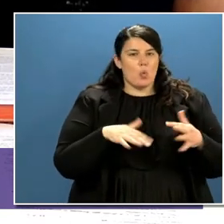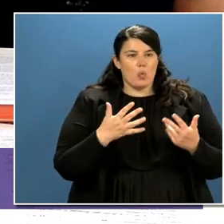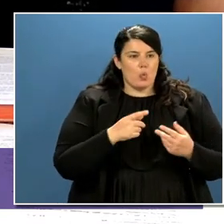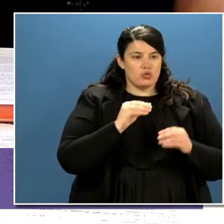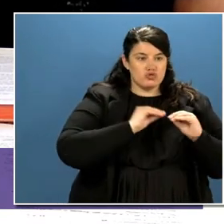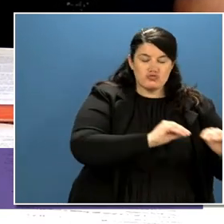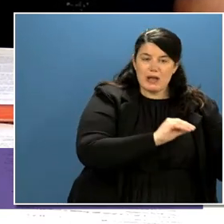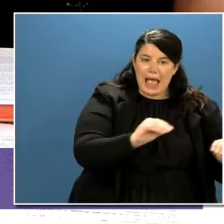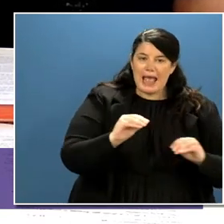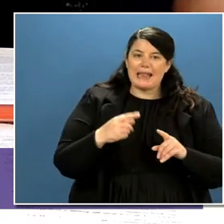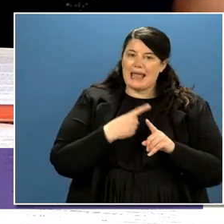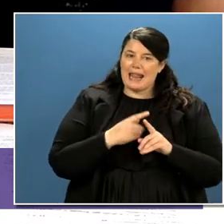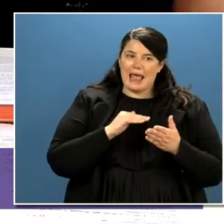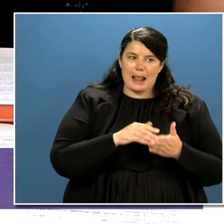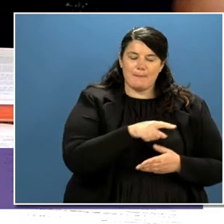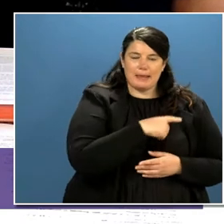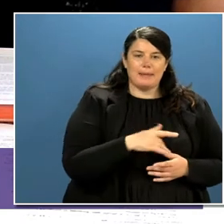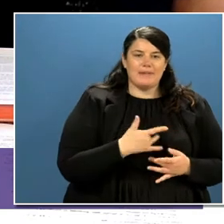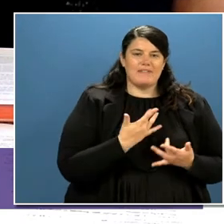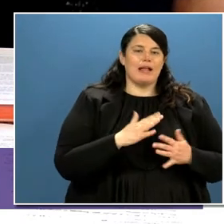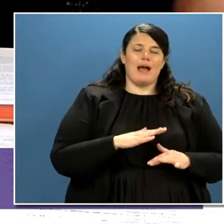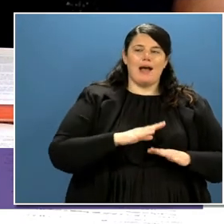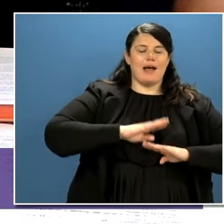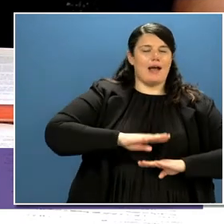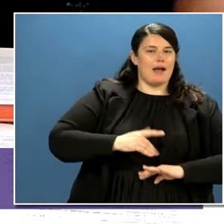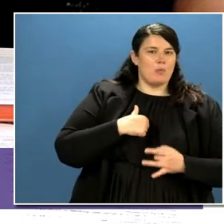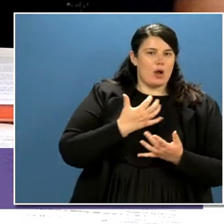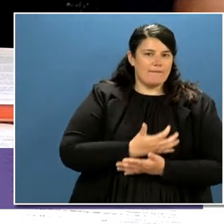really helping them to feel comfortable. I think that is such a big thing.